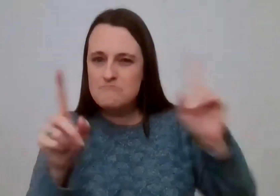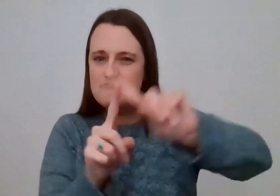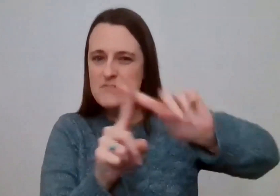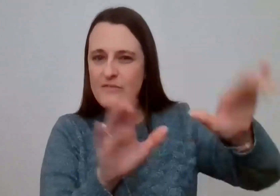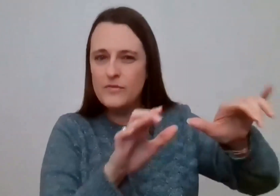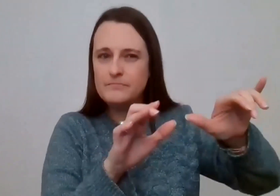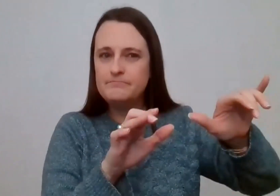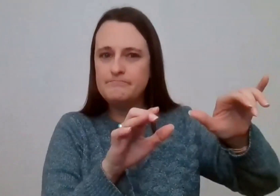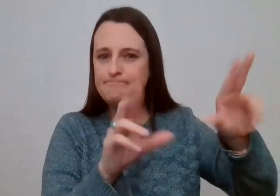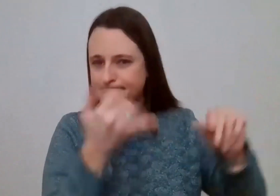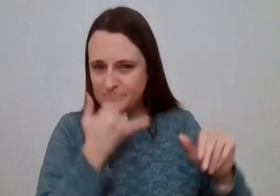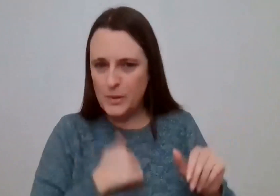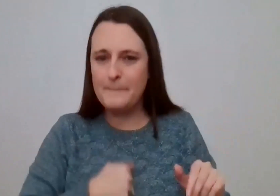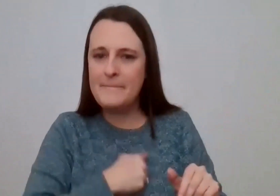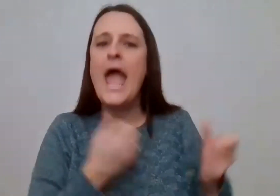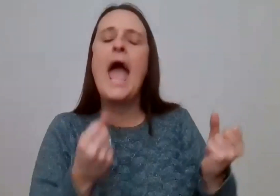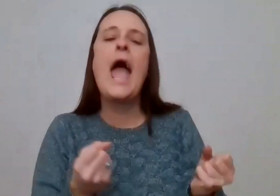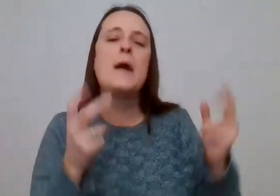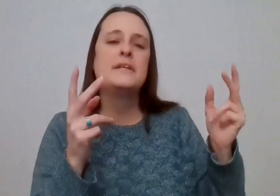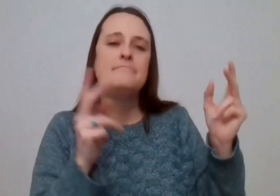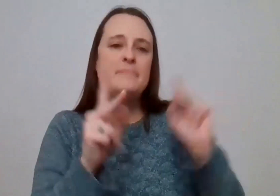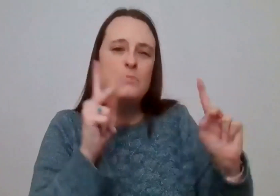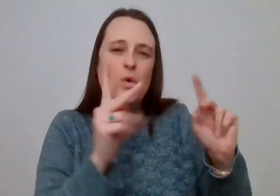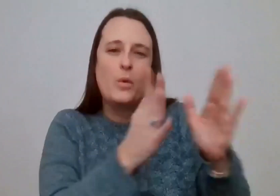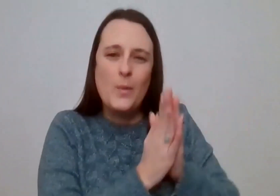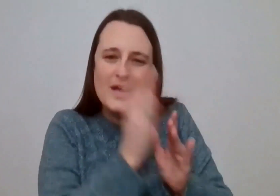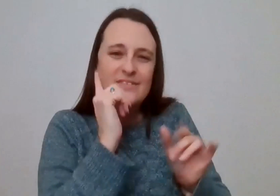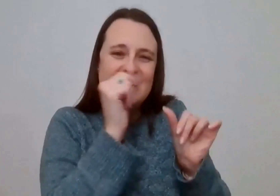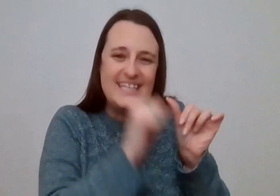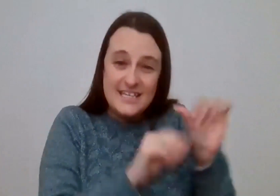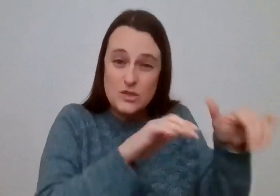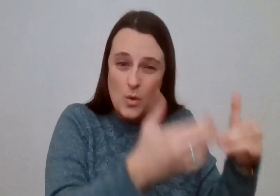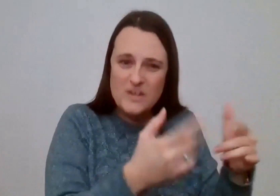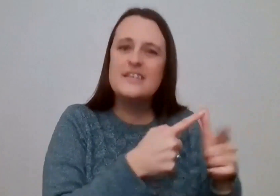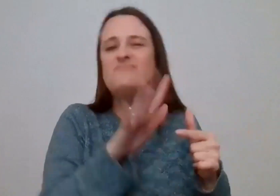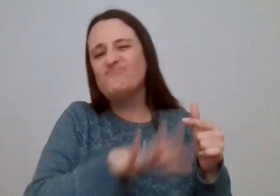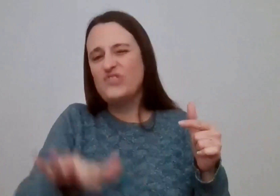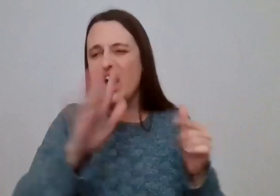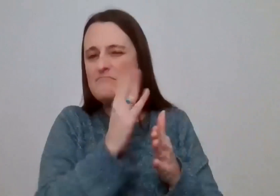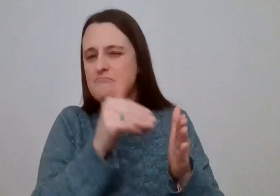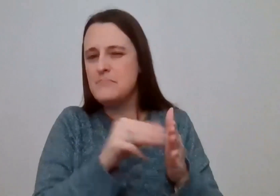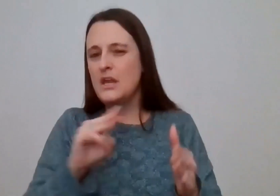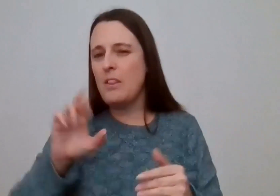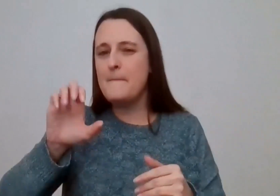number of requests for courses and then right around mid-march right after uh our excuse me